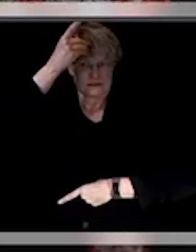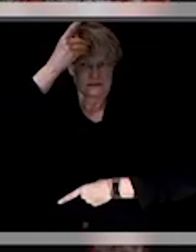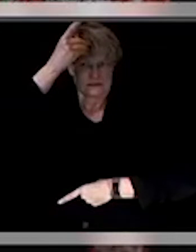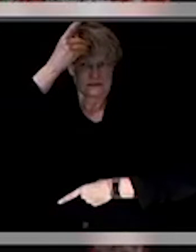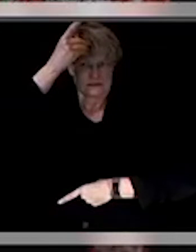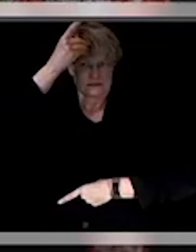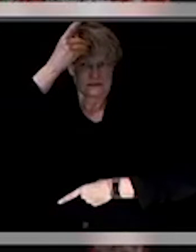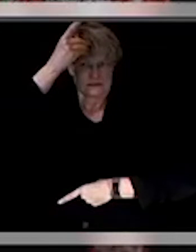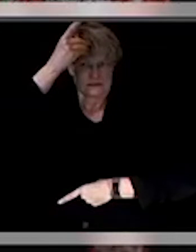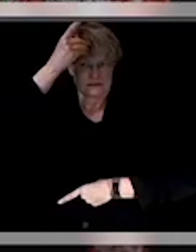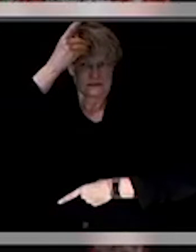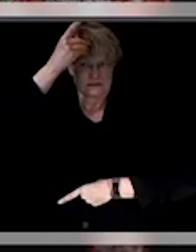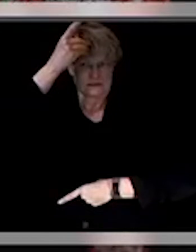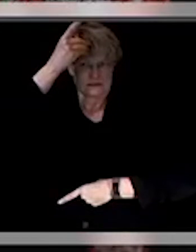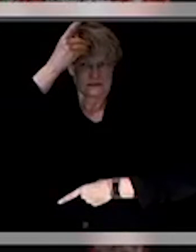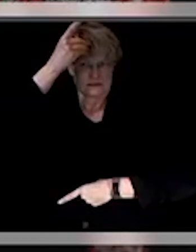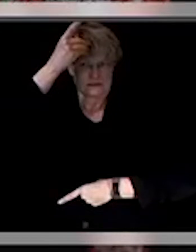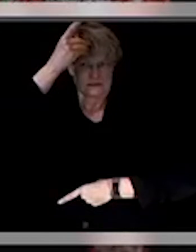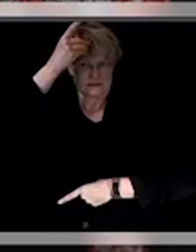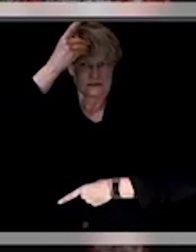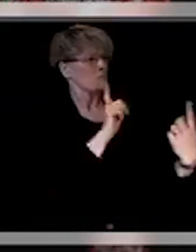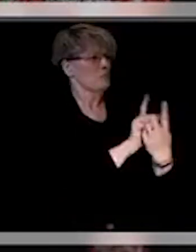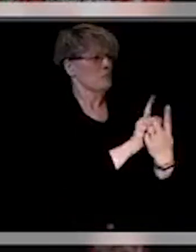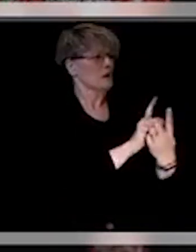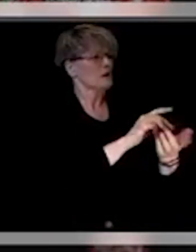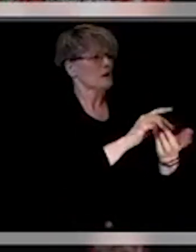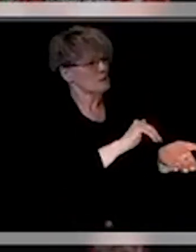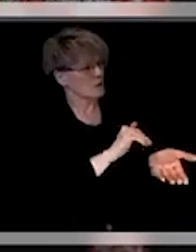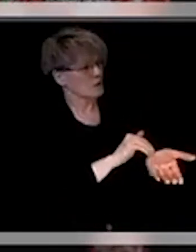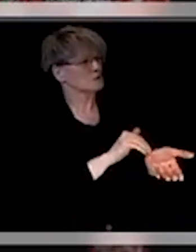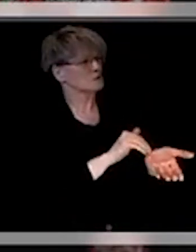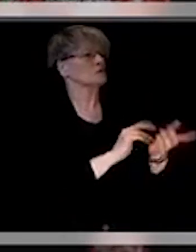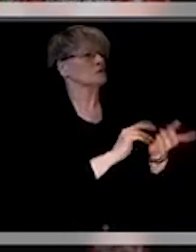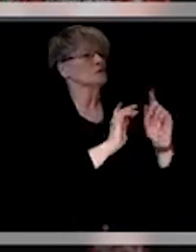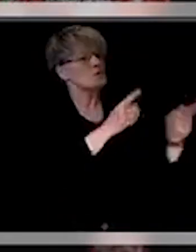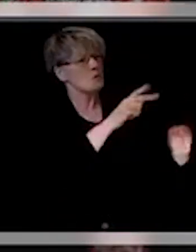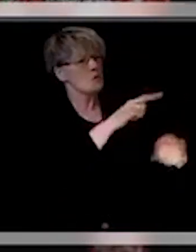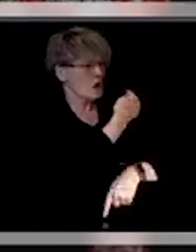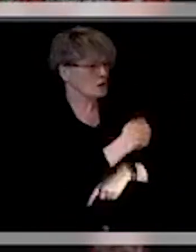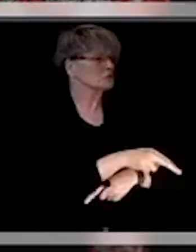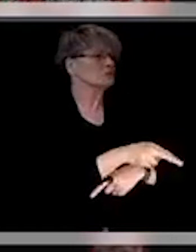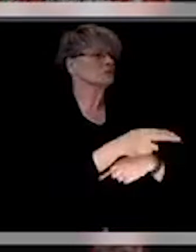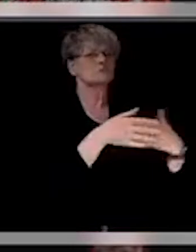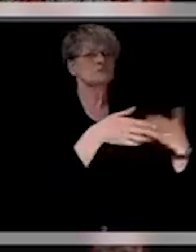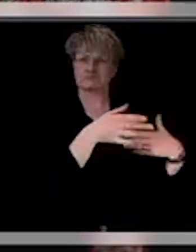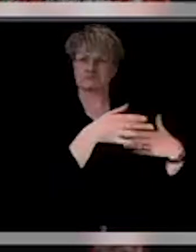We can obtain medical services from our medical provider, go to a hospital if necessary, and